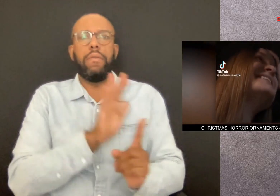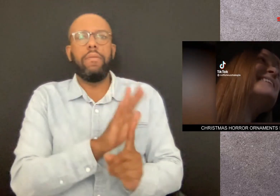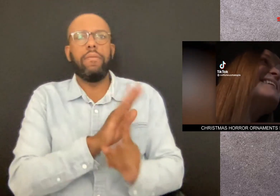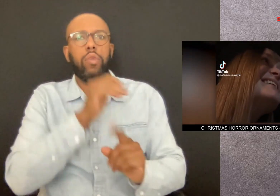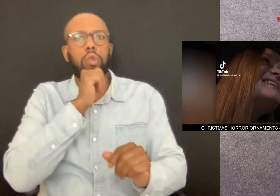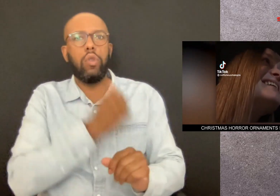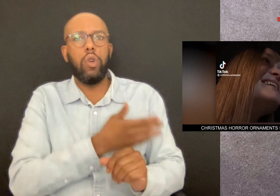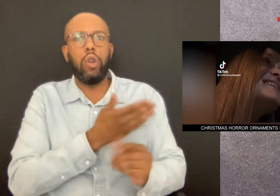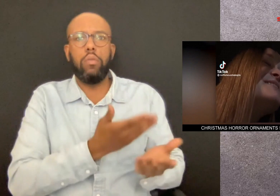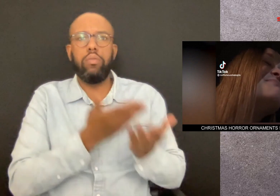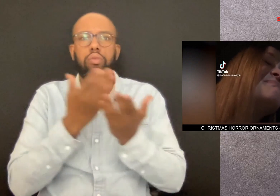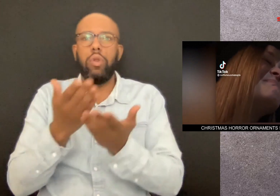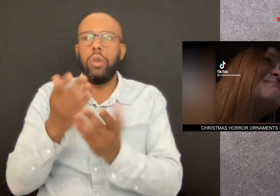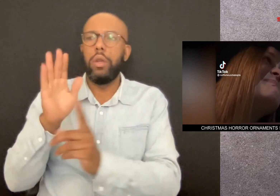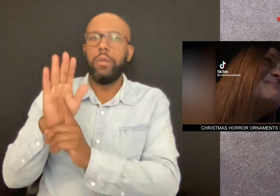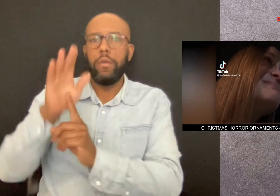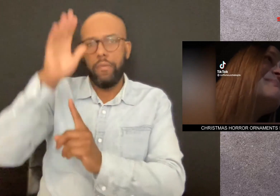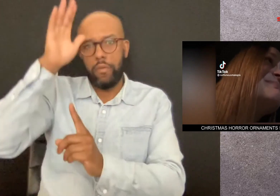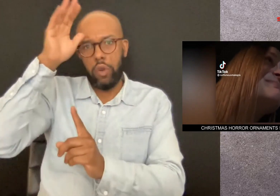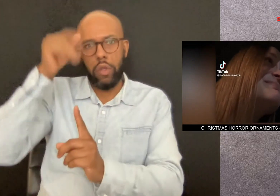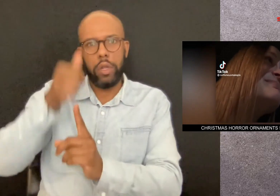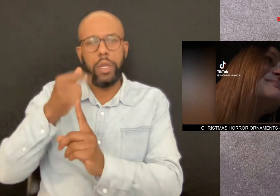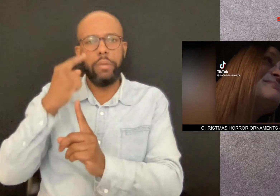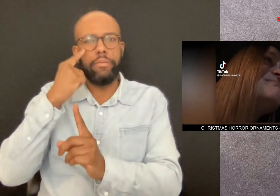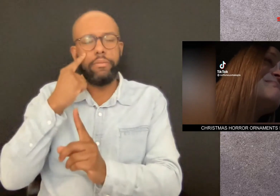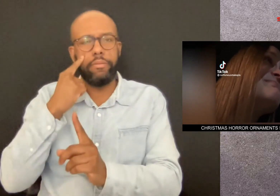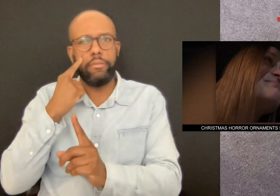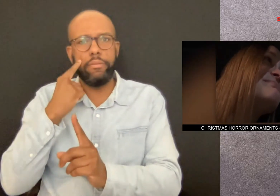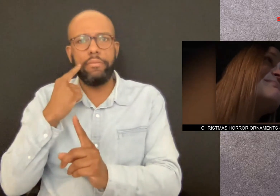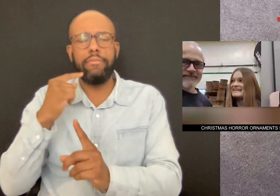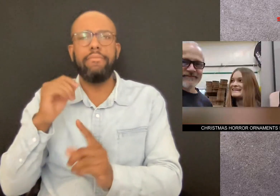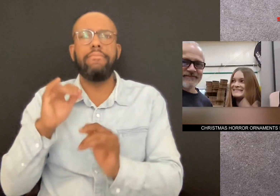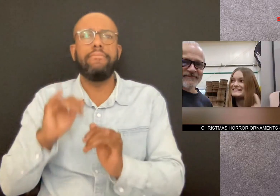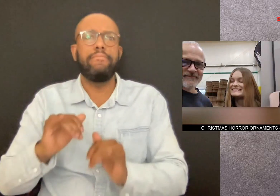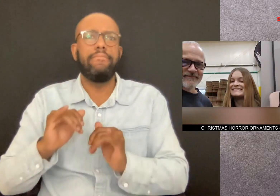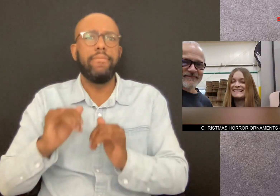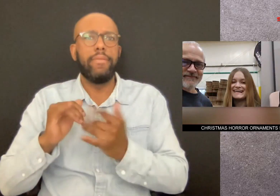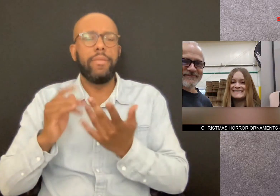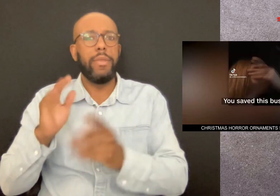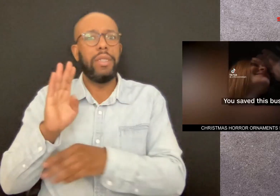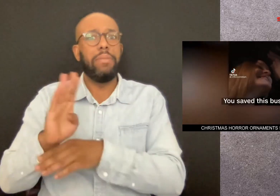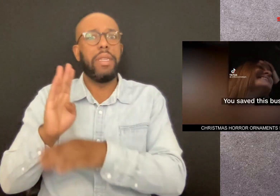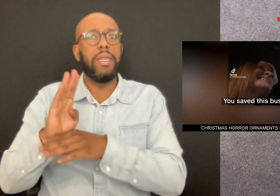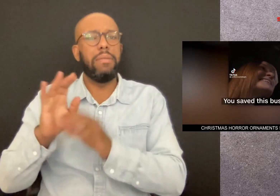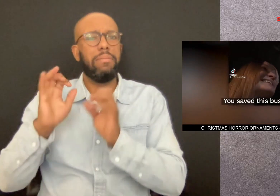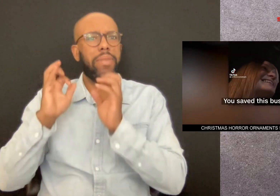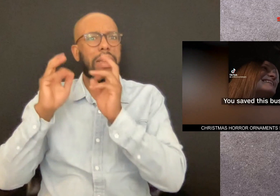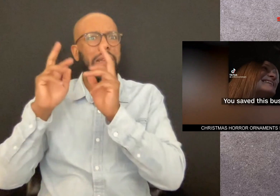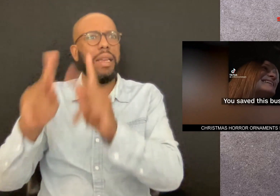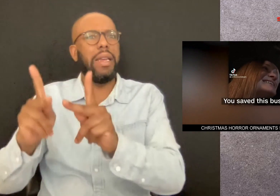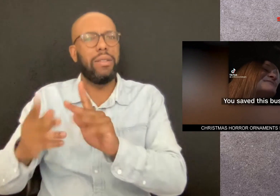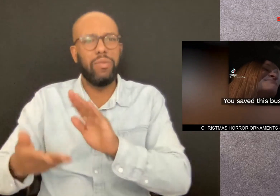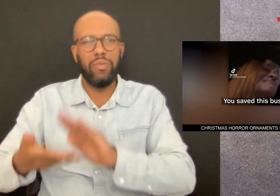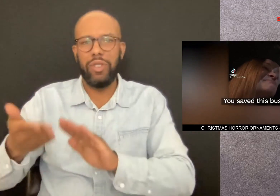the kind gesture brought the father to tears and brought his business back to life